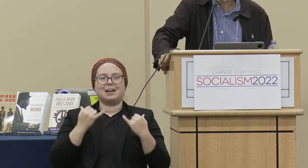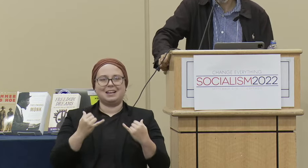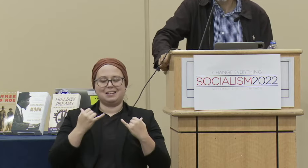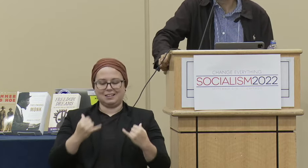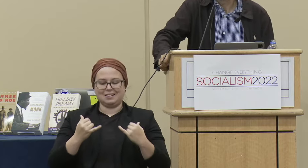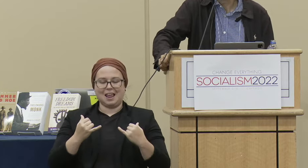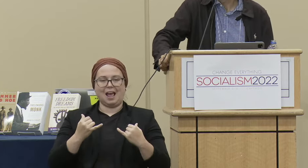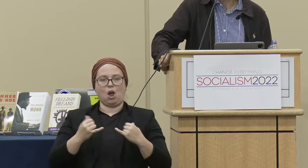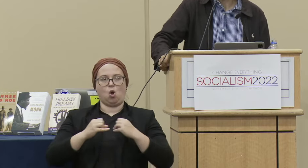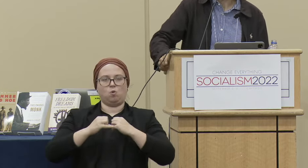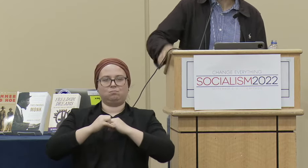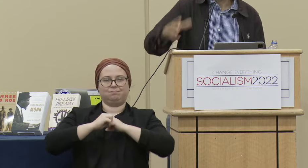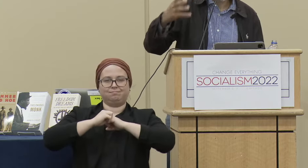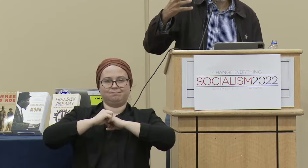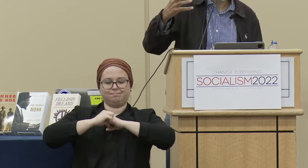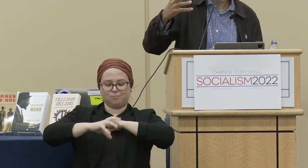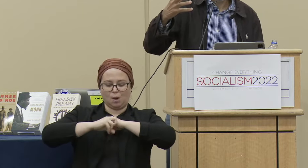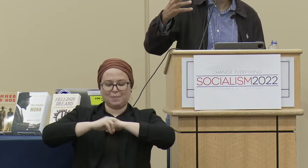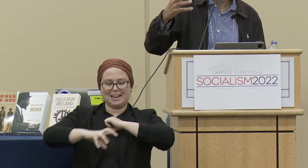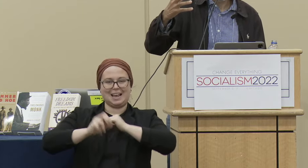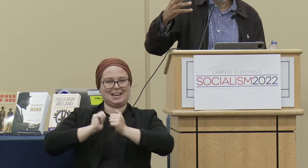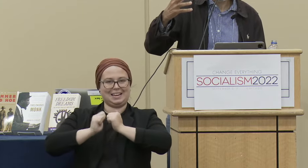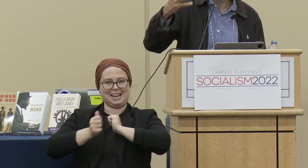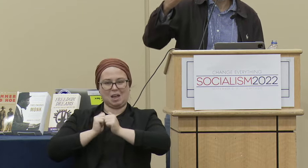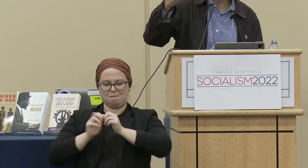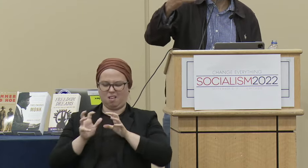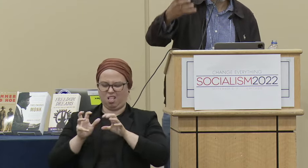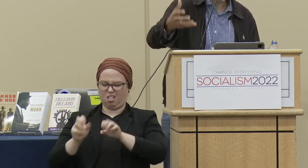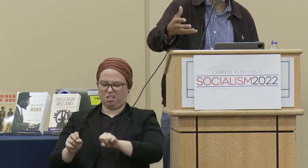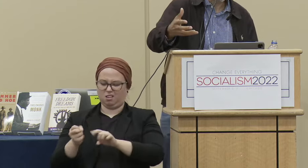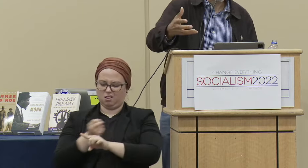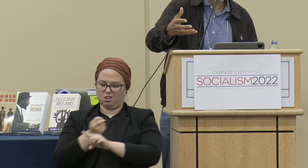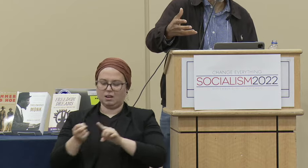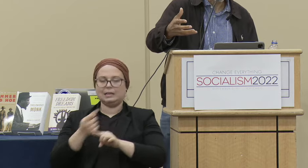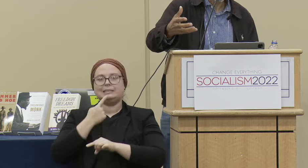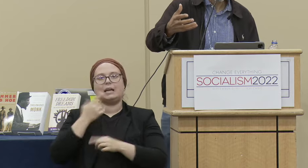a massive corporate propaganda campaign that is saying that it